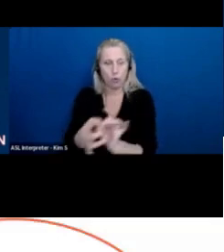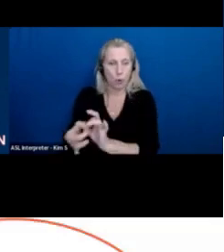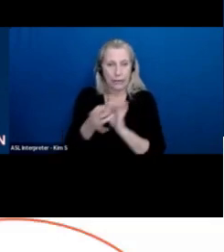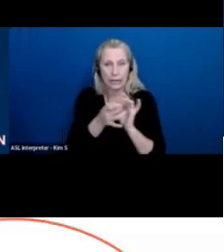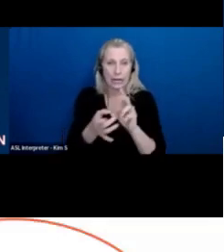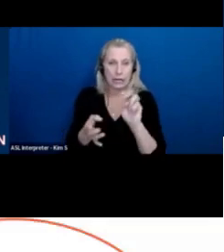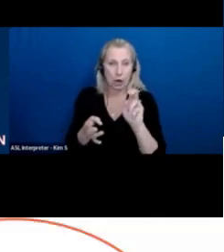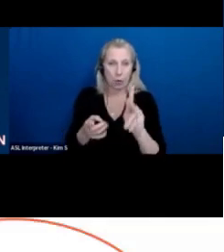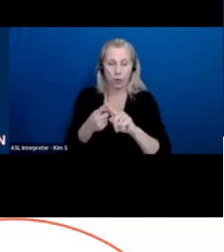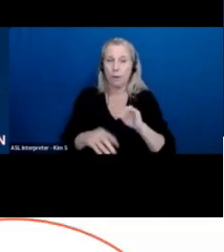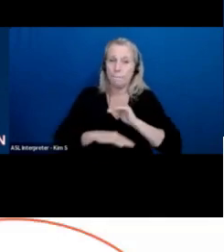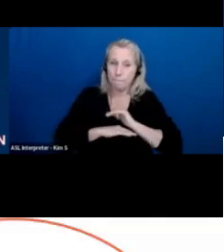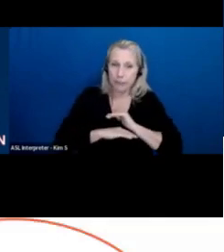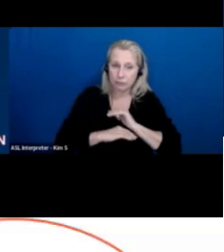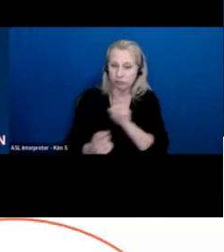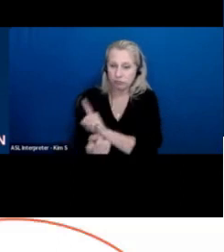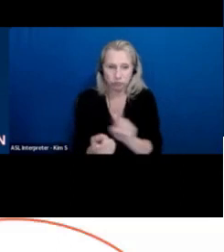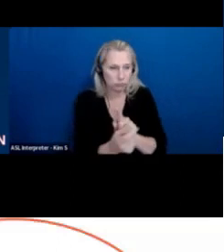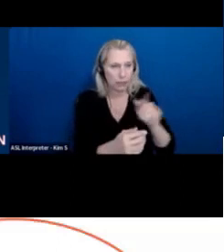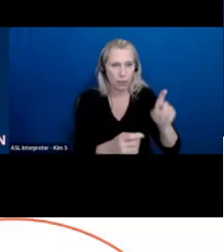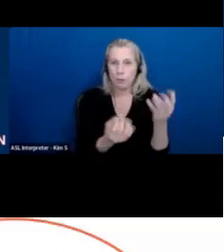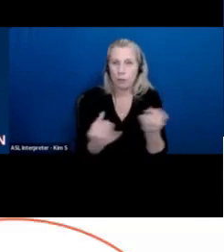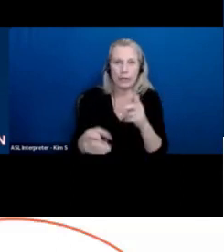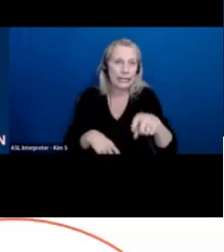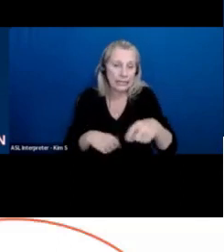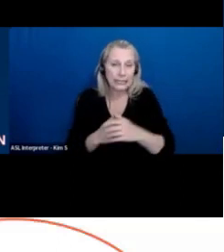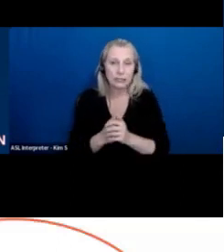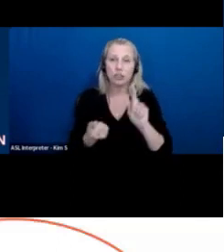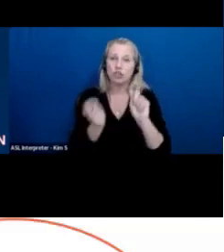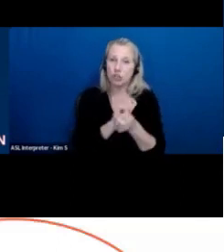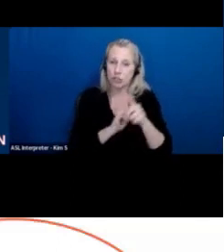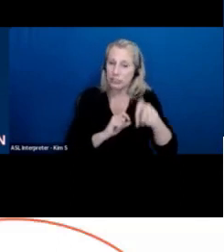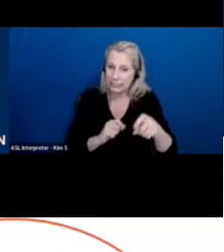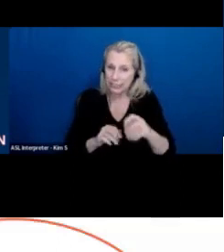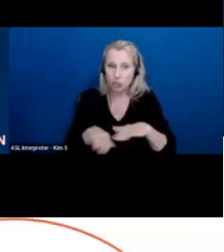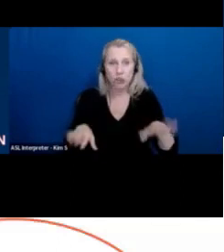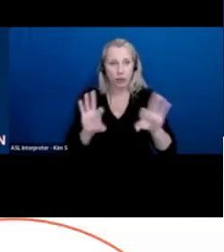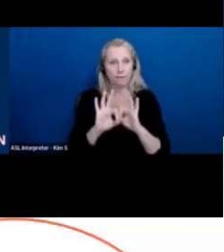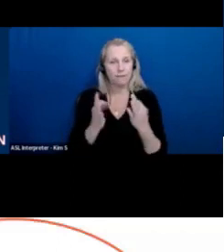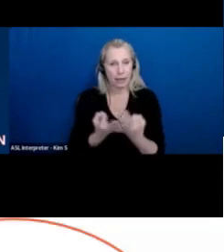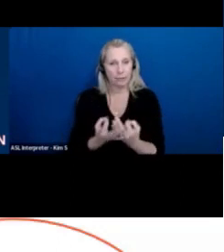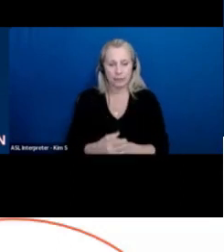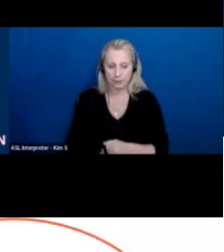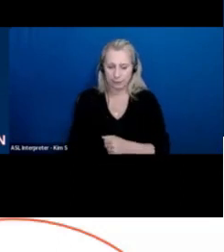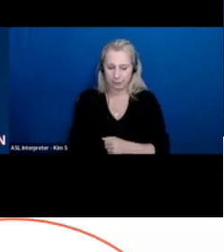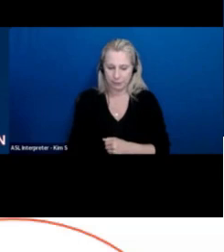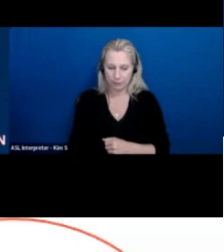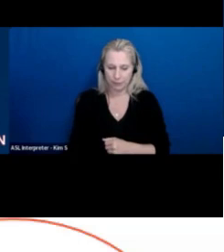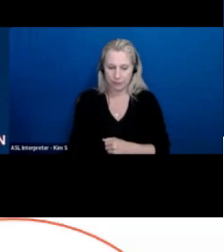meet the multiple needs, and changing needs of children and their families. This updated